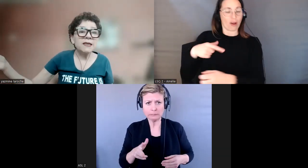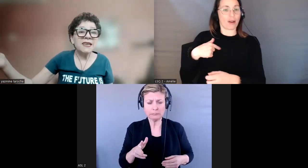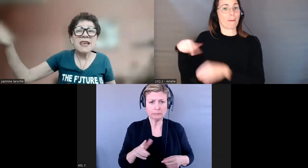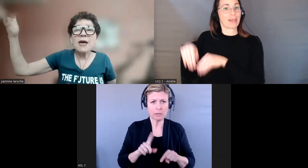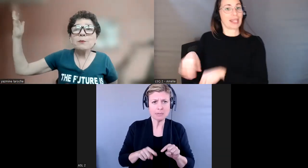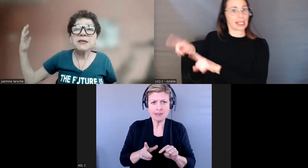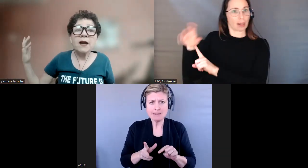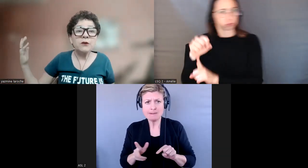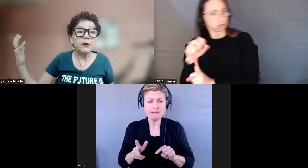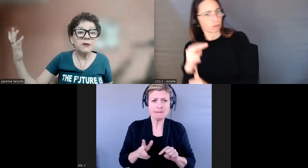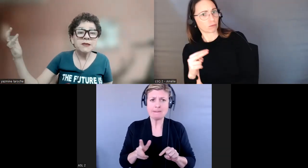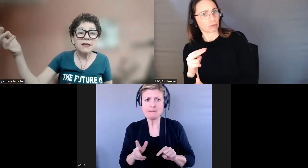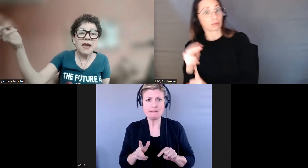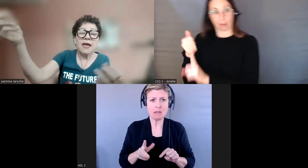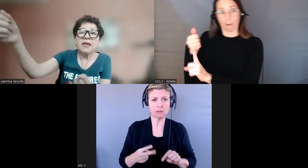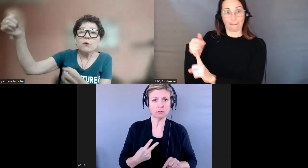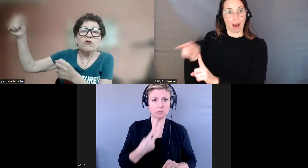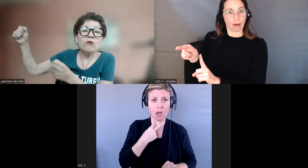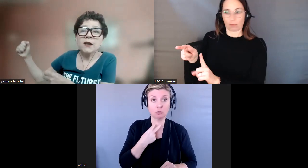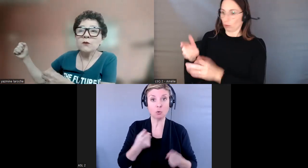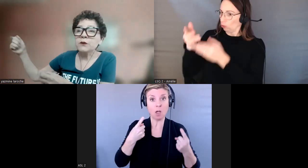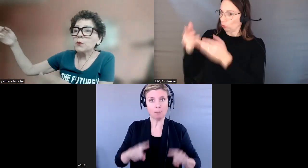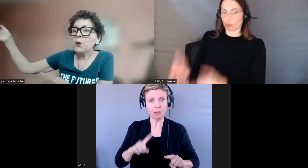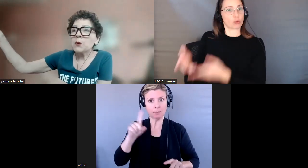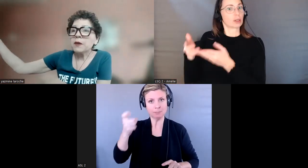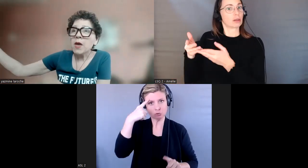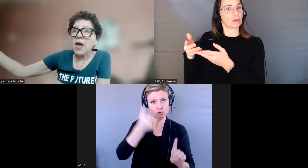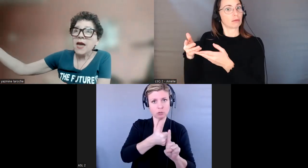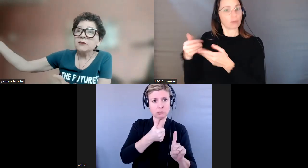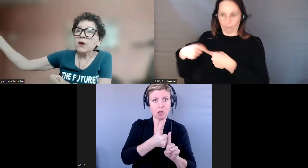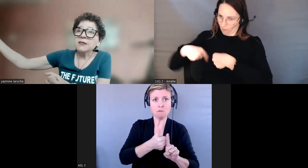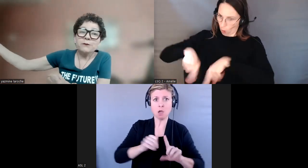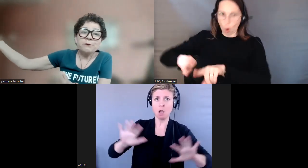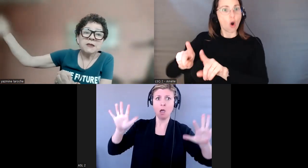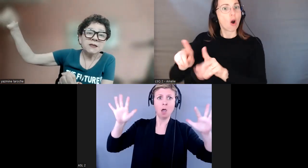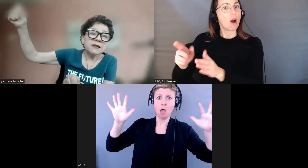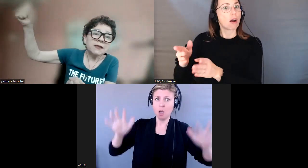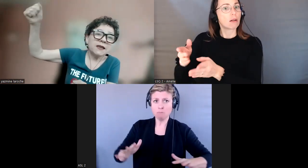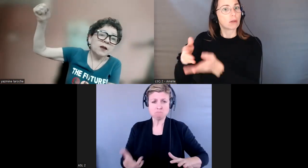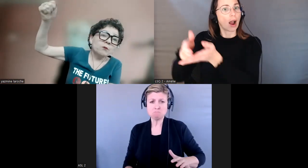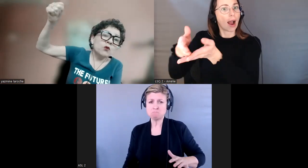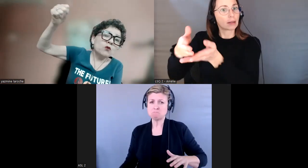leapt out of her seat and came running over to the podium and tried to physically move